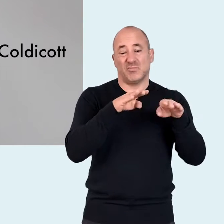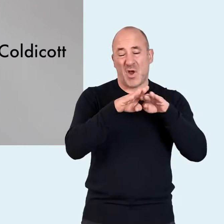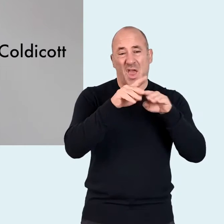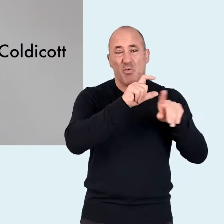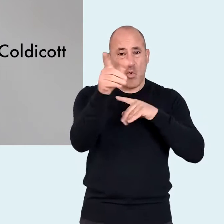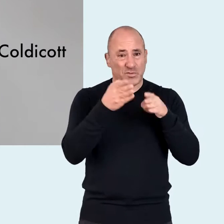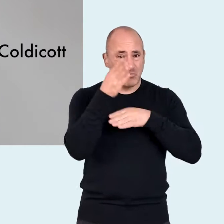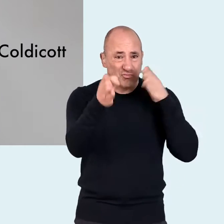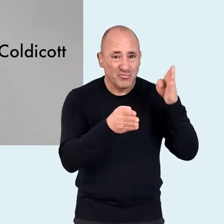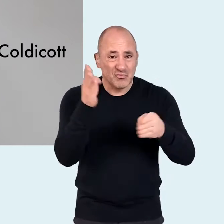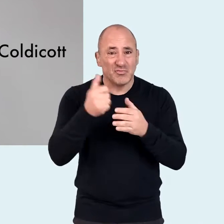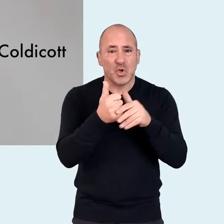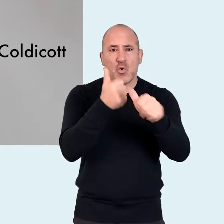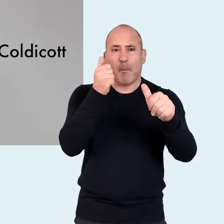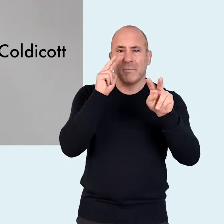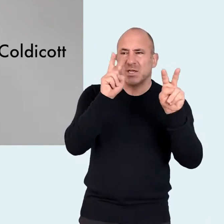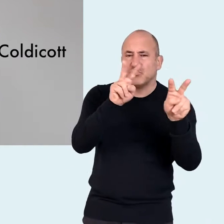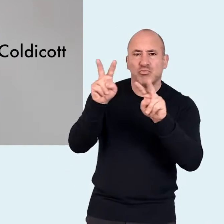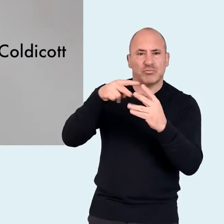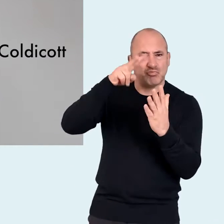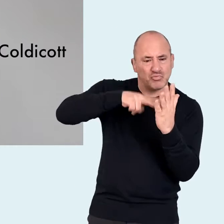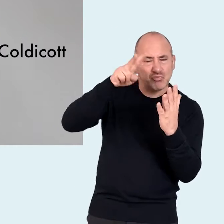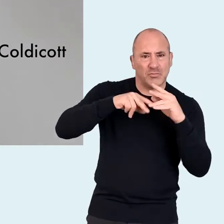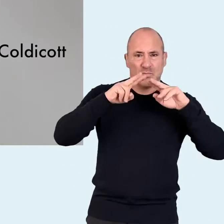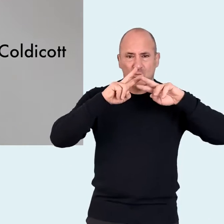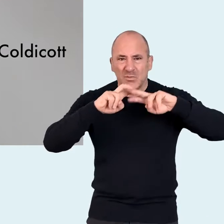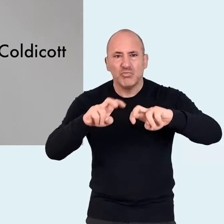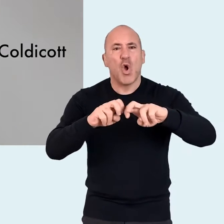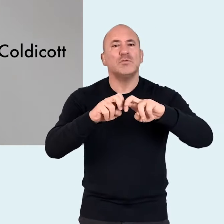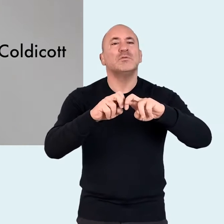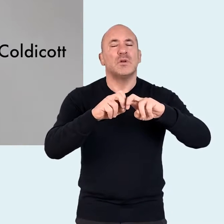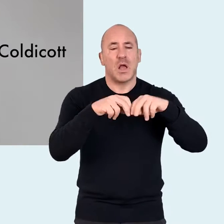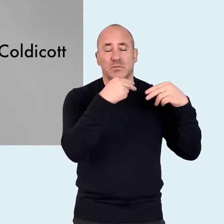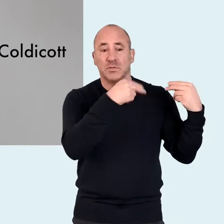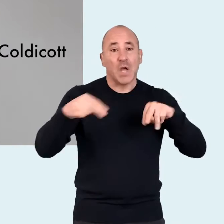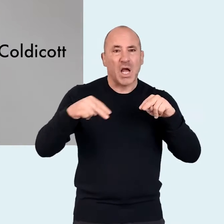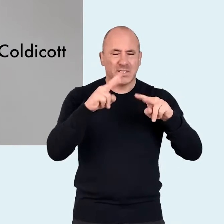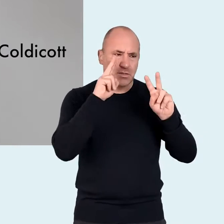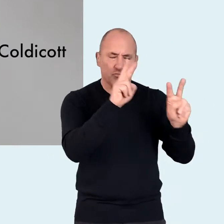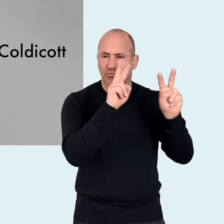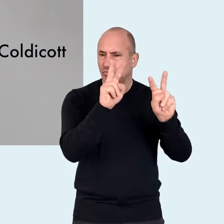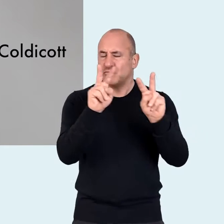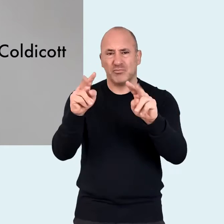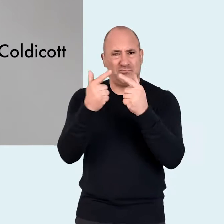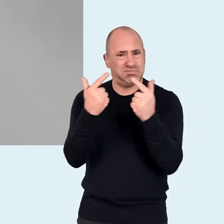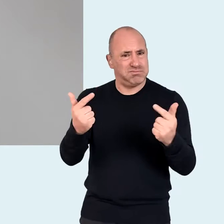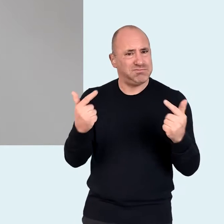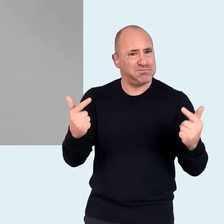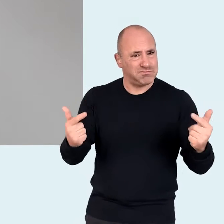courses, following companies, reading and researching, and above all, seeing lots of